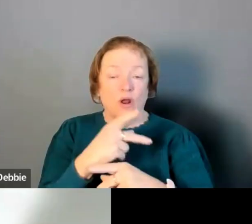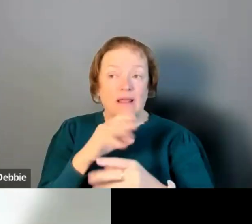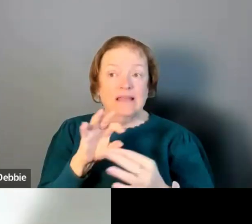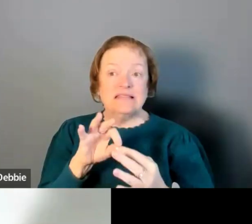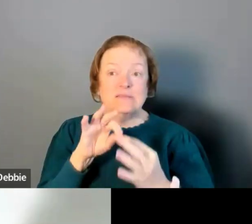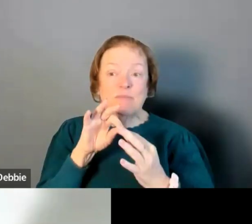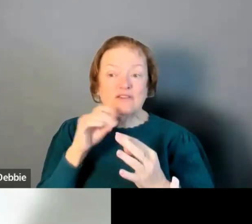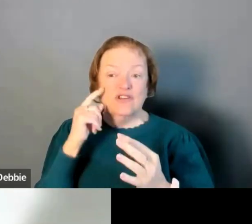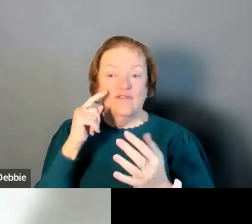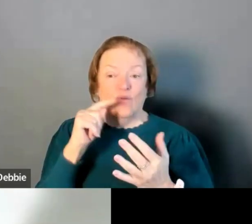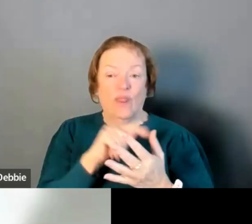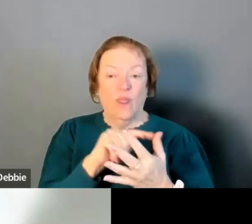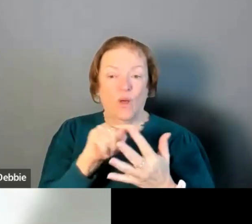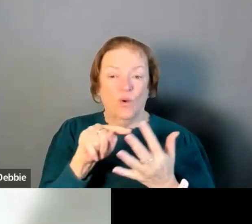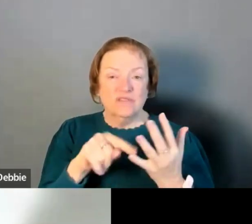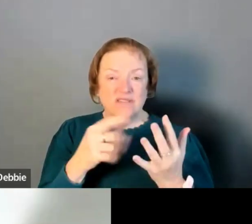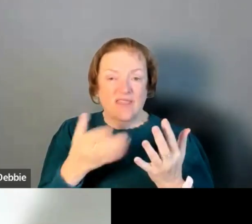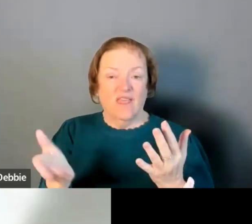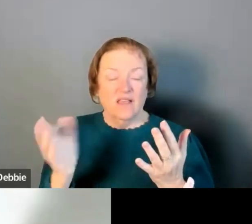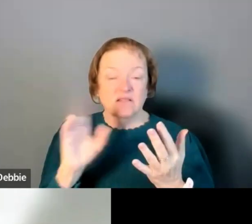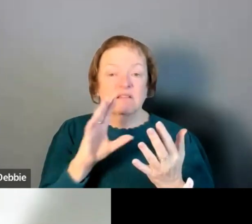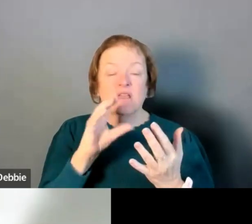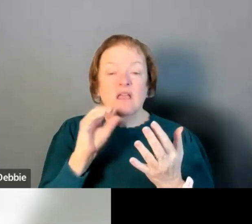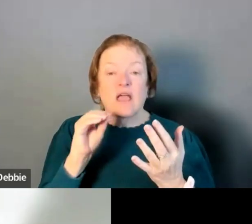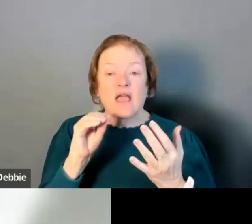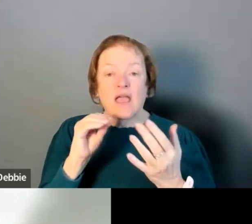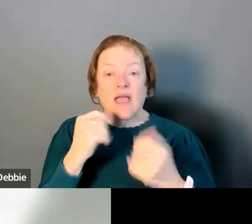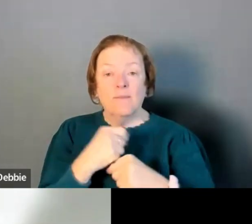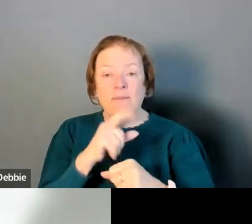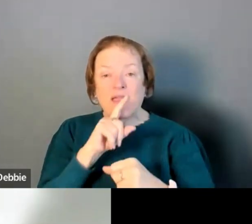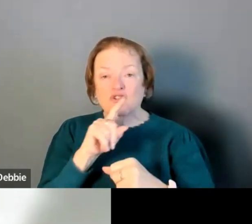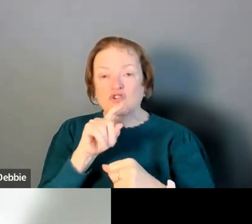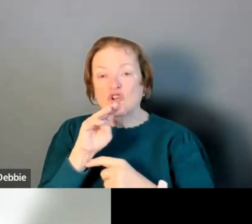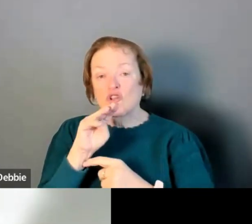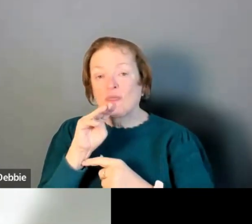And also, make sure that the microphones are powered off while they are charging.